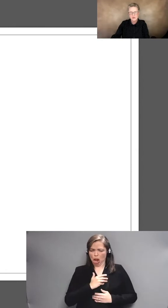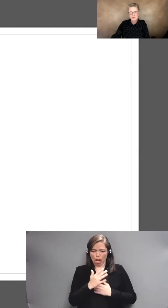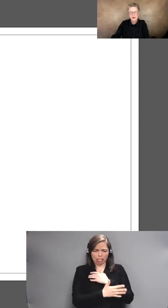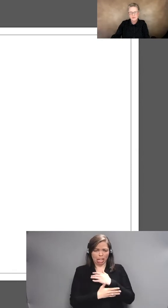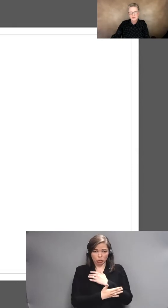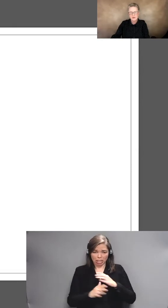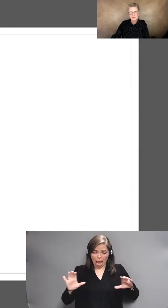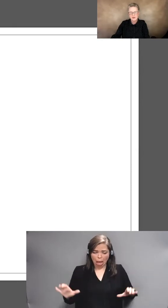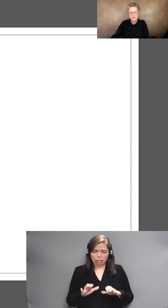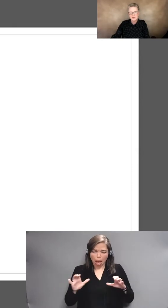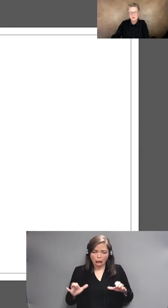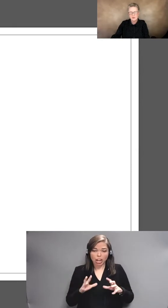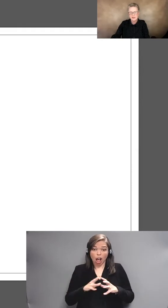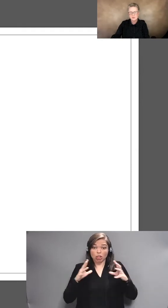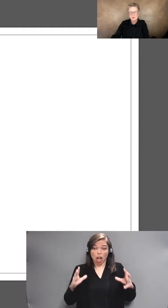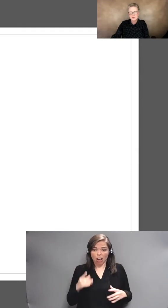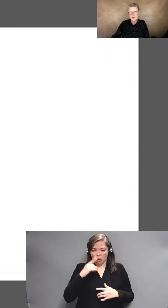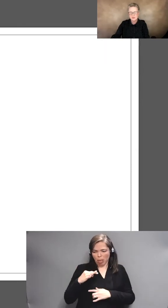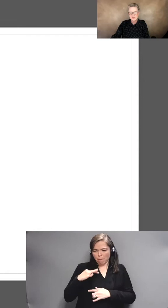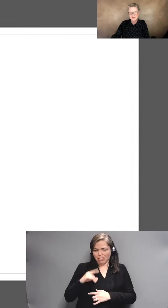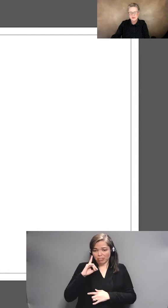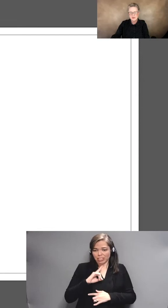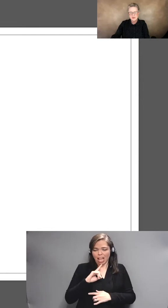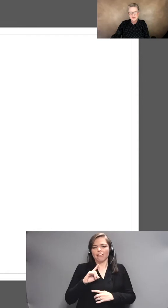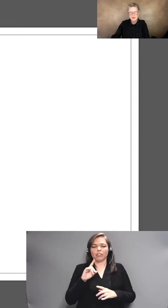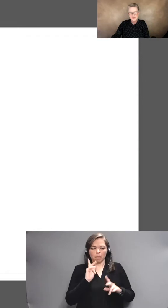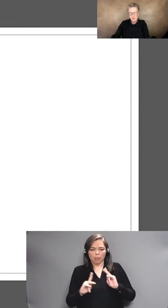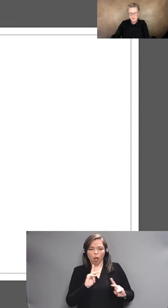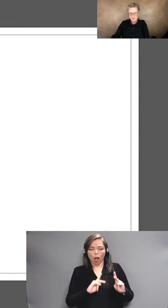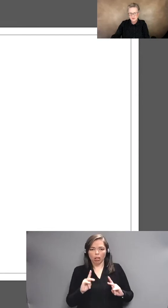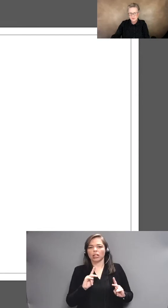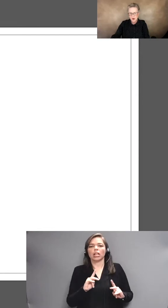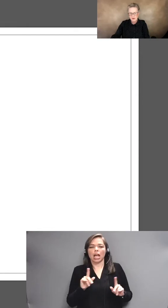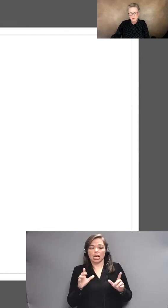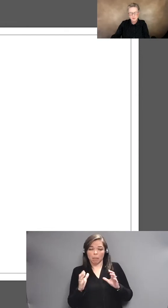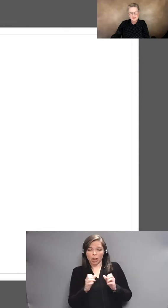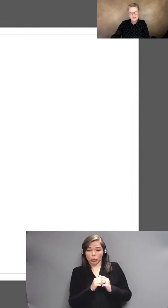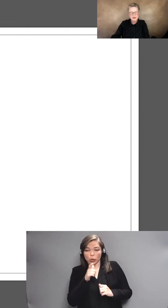the benefit of Deaf people, as Boyce Williams, and that was from David Myers, Boyce set up